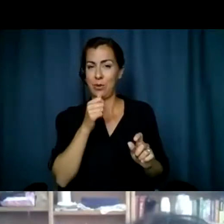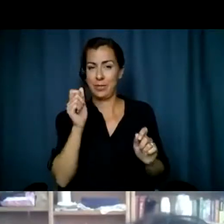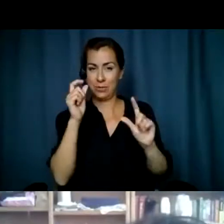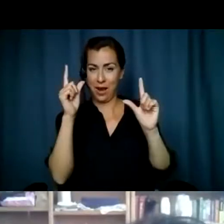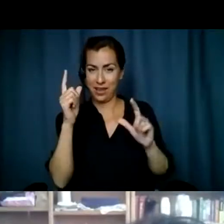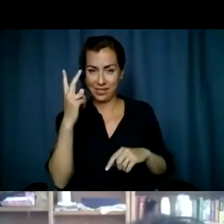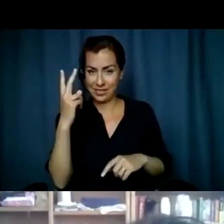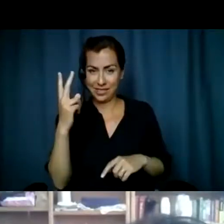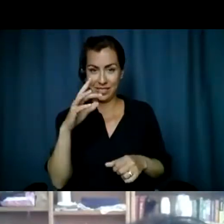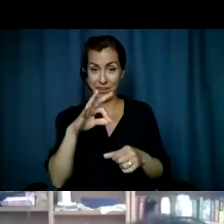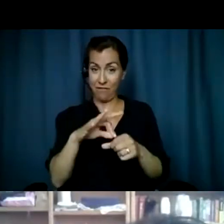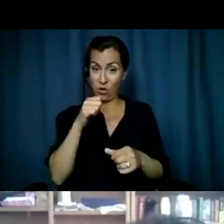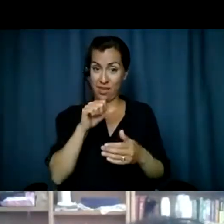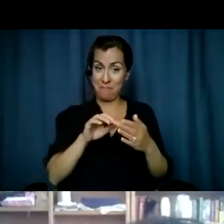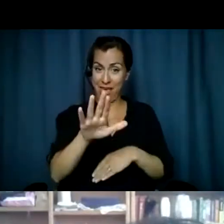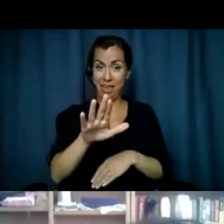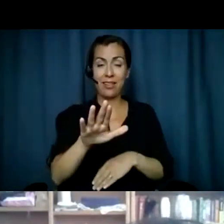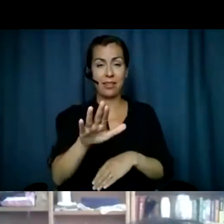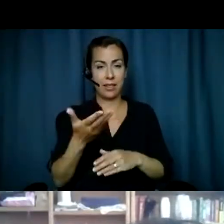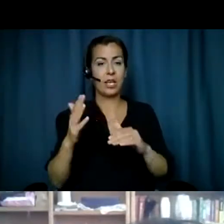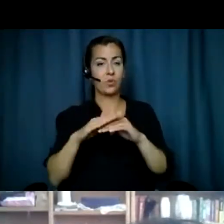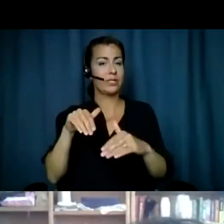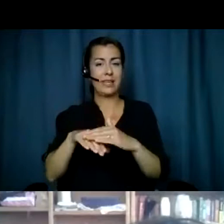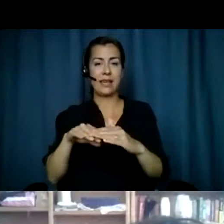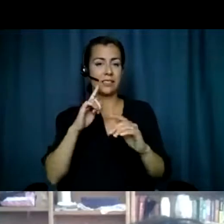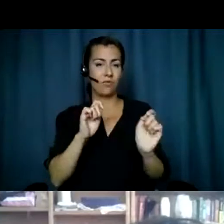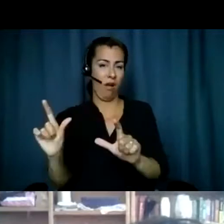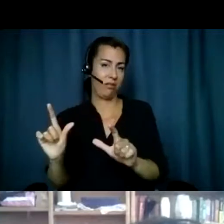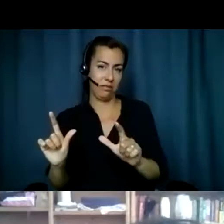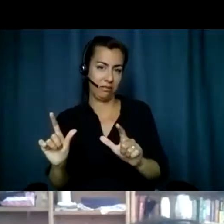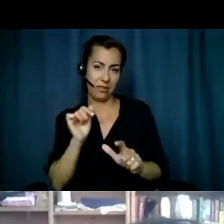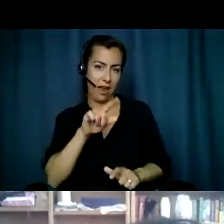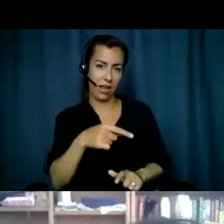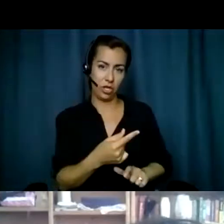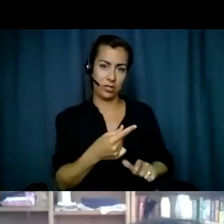carefully, because it really is vitally important. The other thing that's happening right